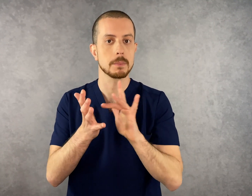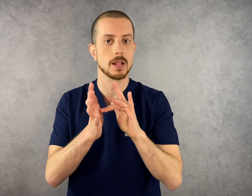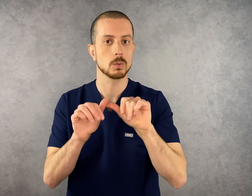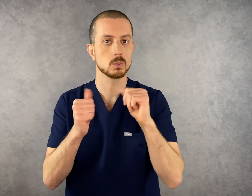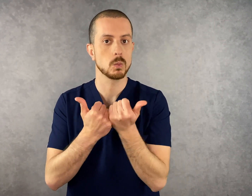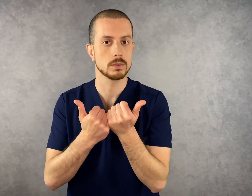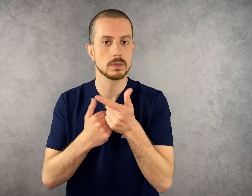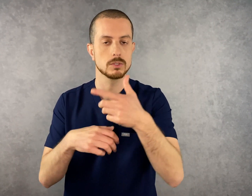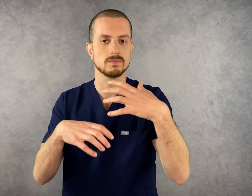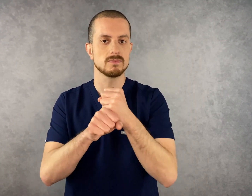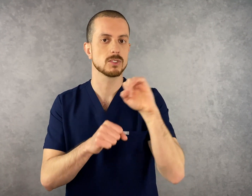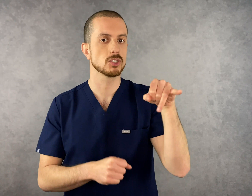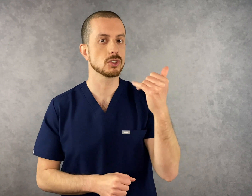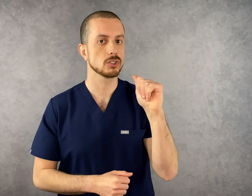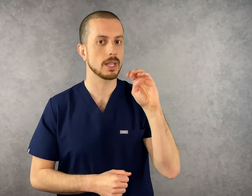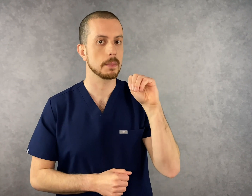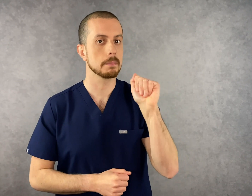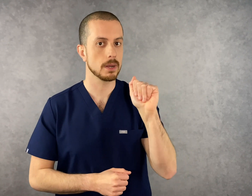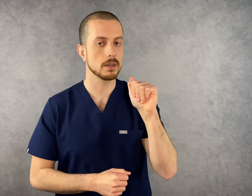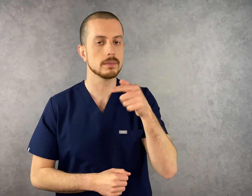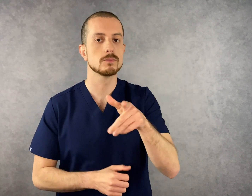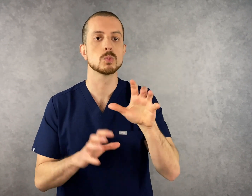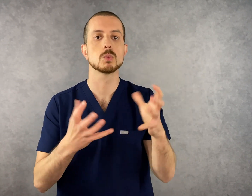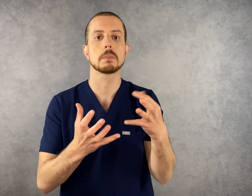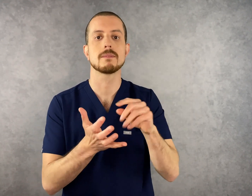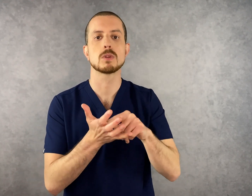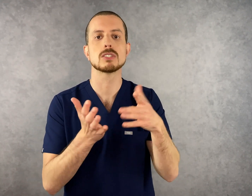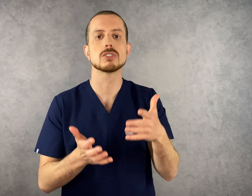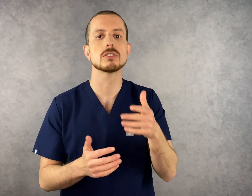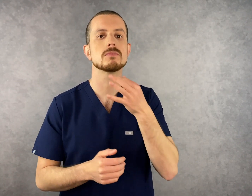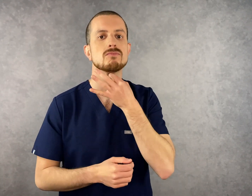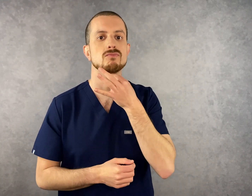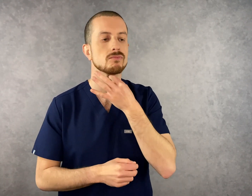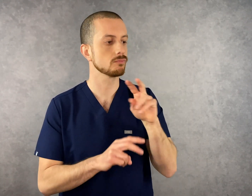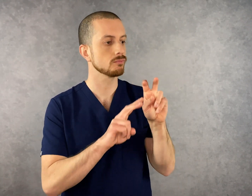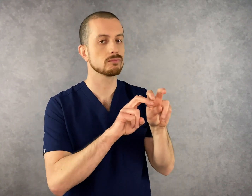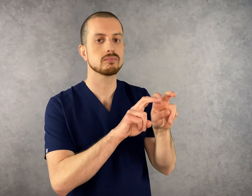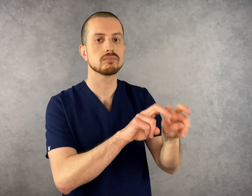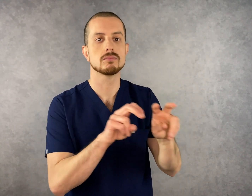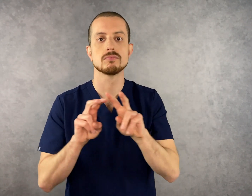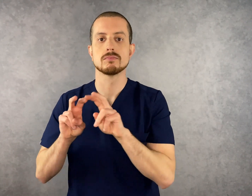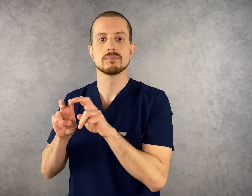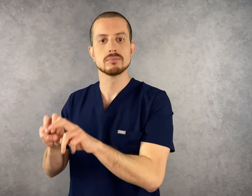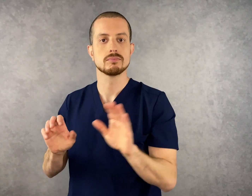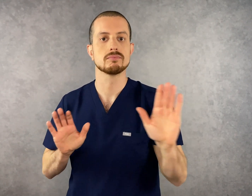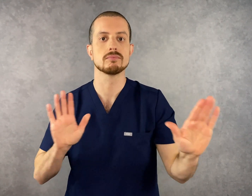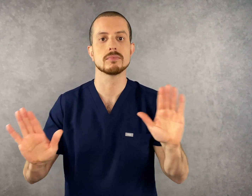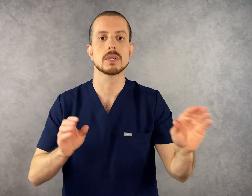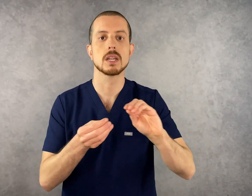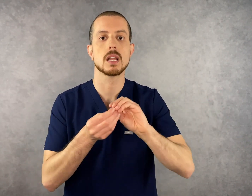of the American Medical Association (JAMA). A group of researchers examined the